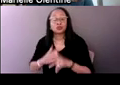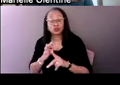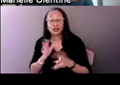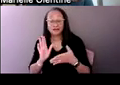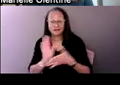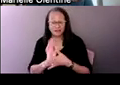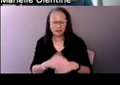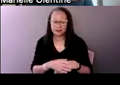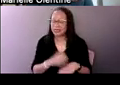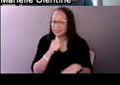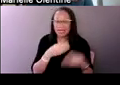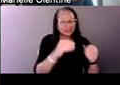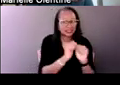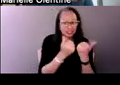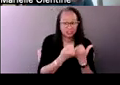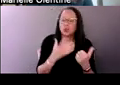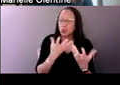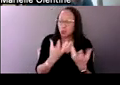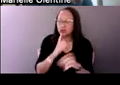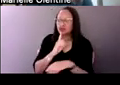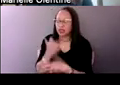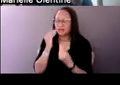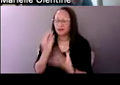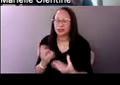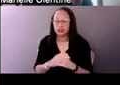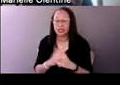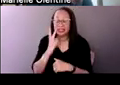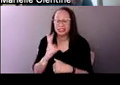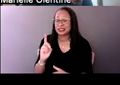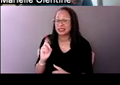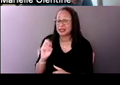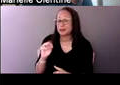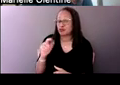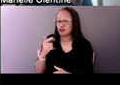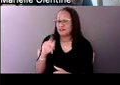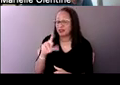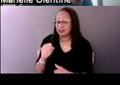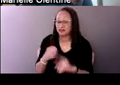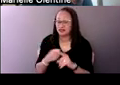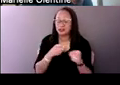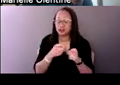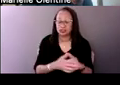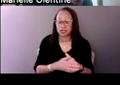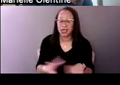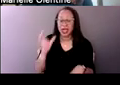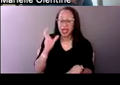hinted at in the beginning, screening at film festivals is not the only way for documentaries of any length, short, midlength, features, to be seen by